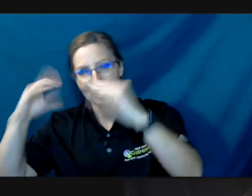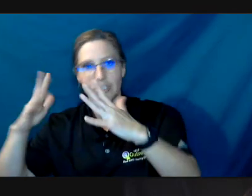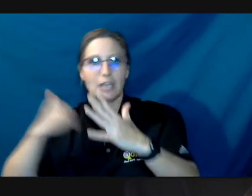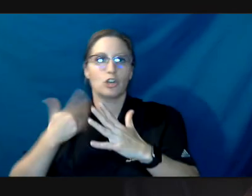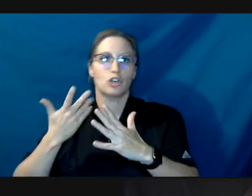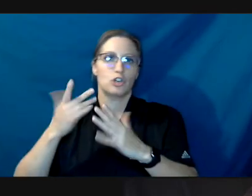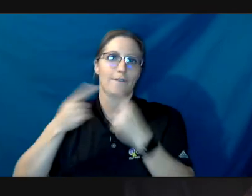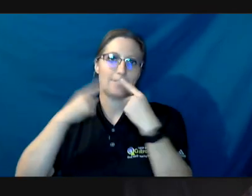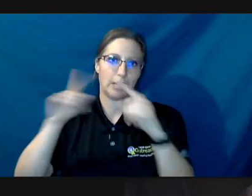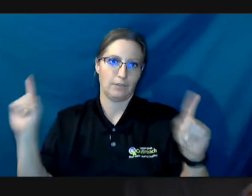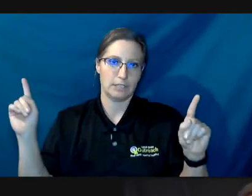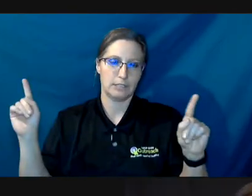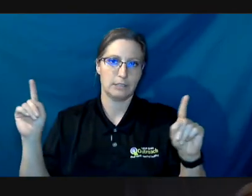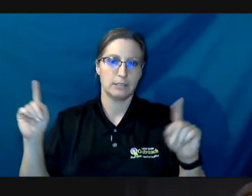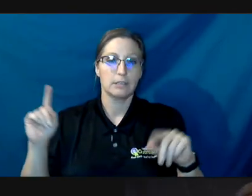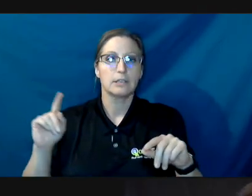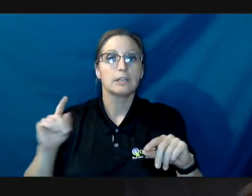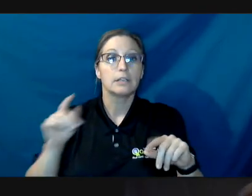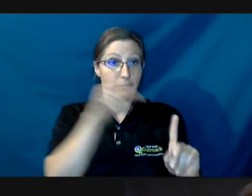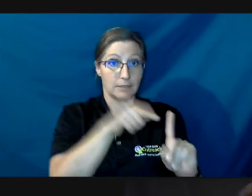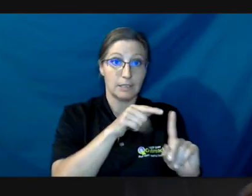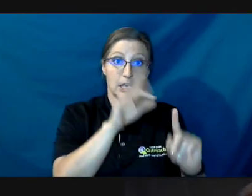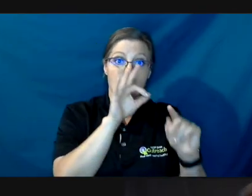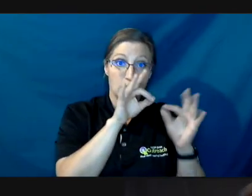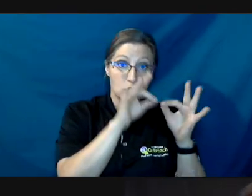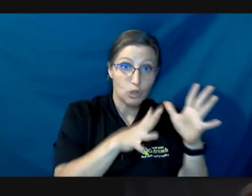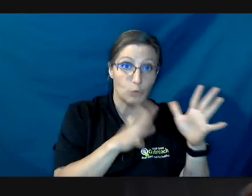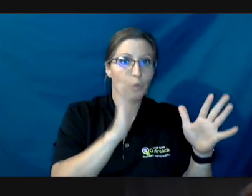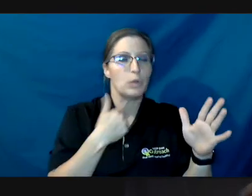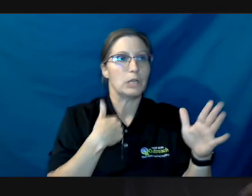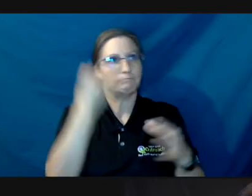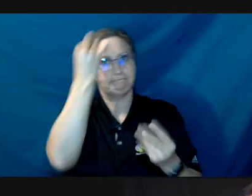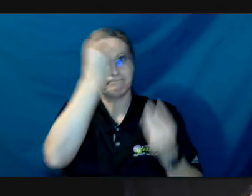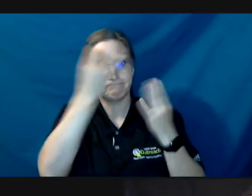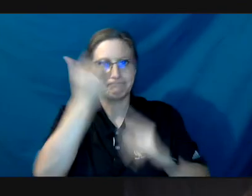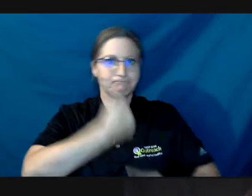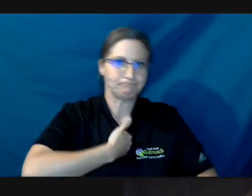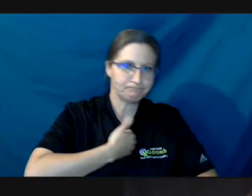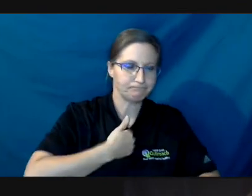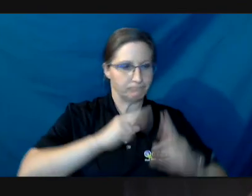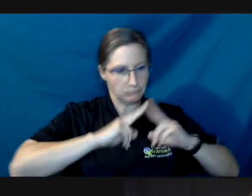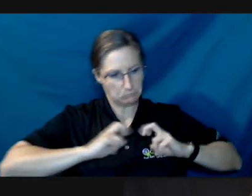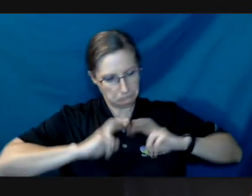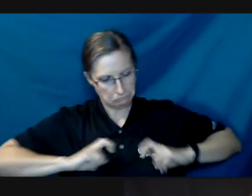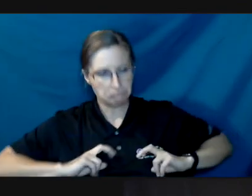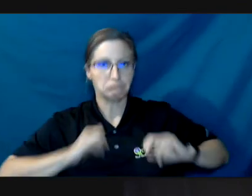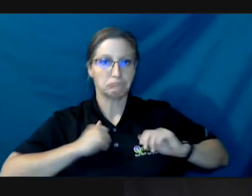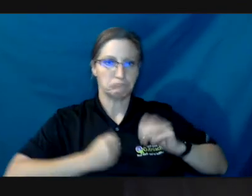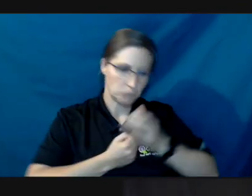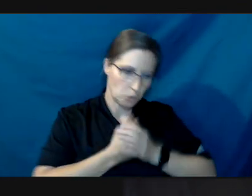Really with the growth mindset of the interpreter doing self-reflection and growing professionally